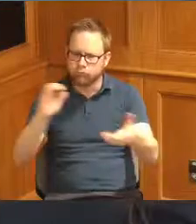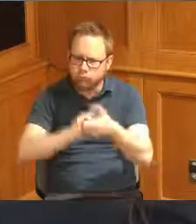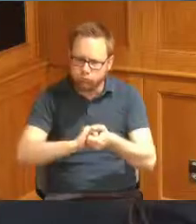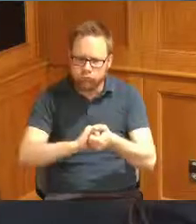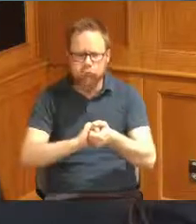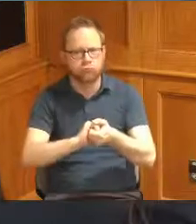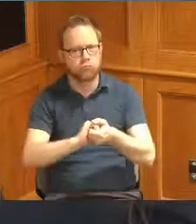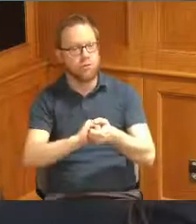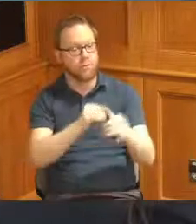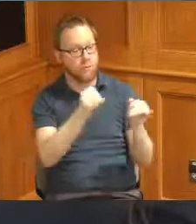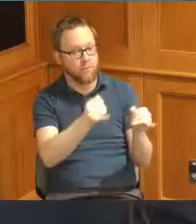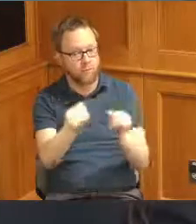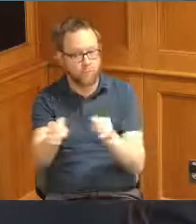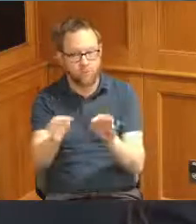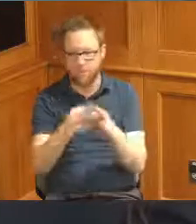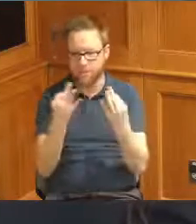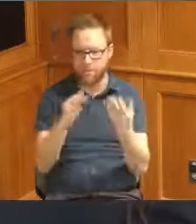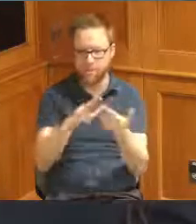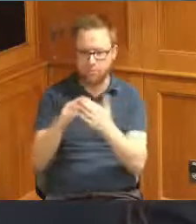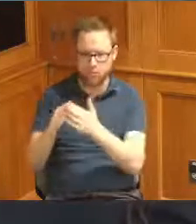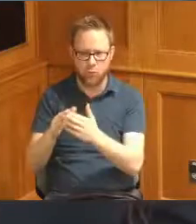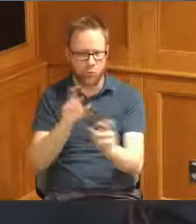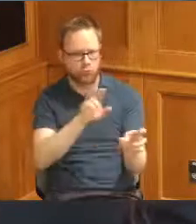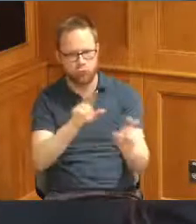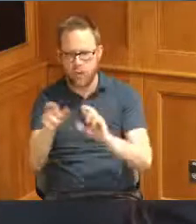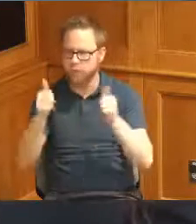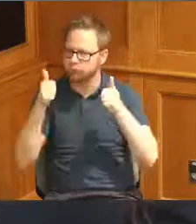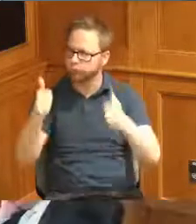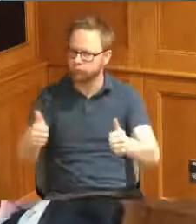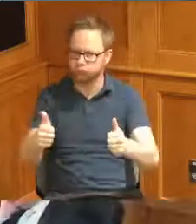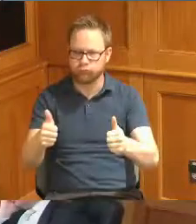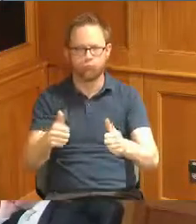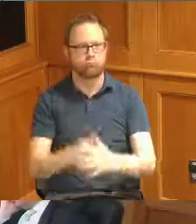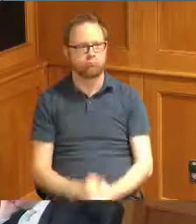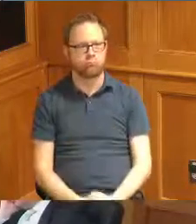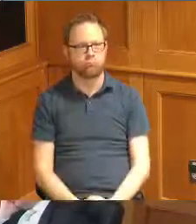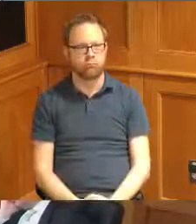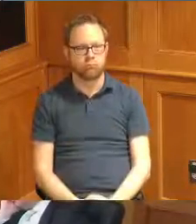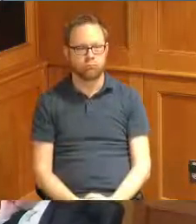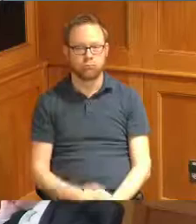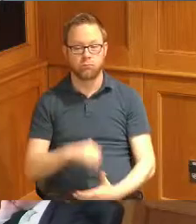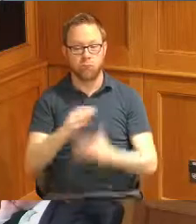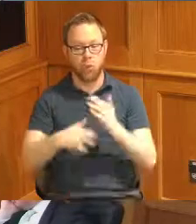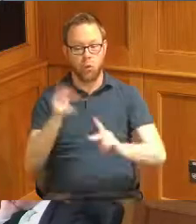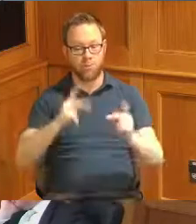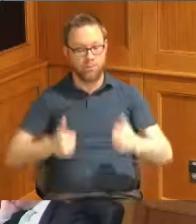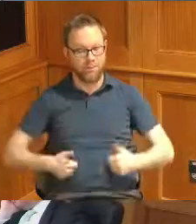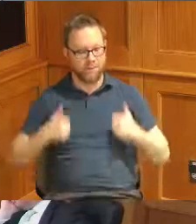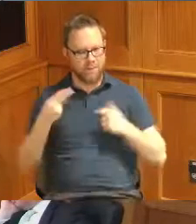are prepared for severe weather okay whereas all residents of Hamilton County are encouraged to